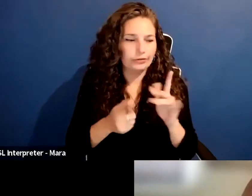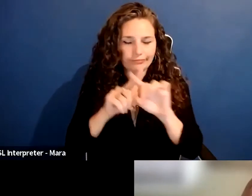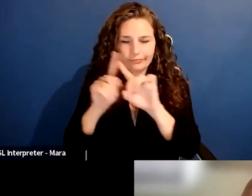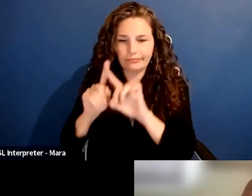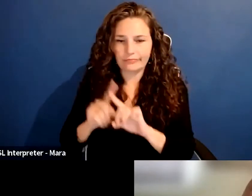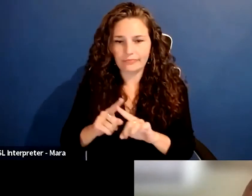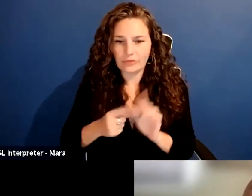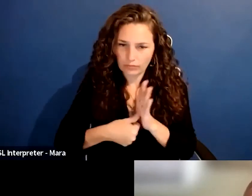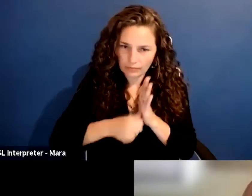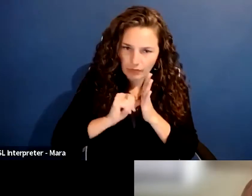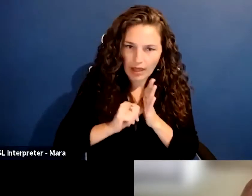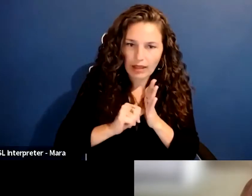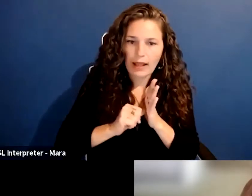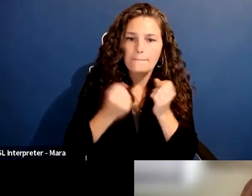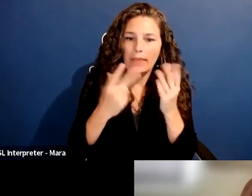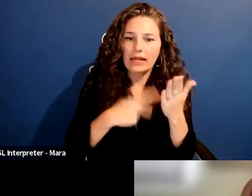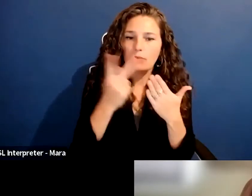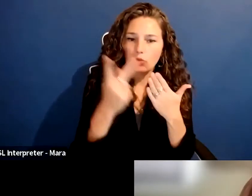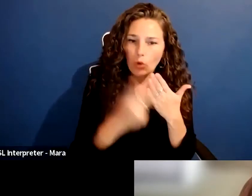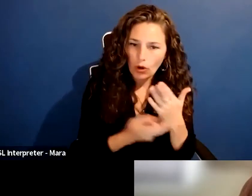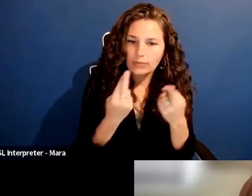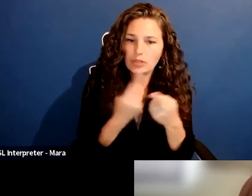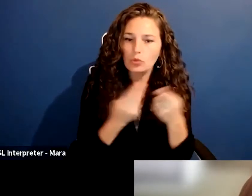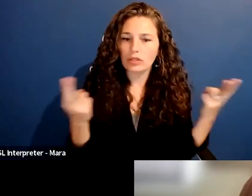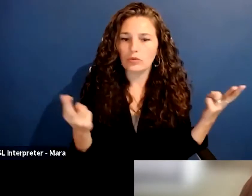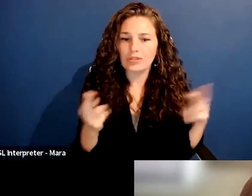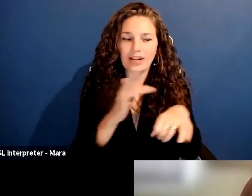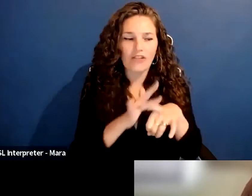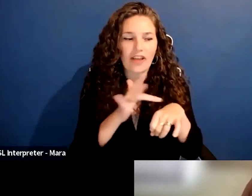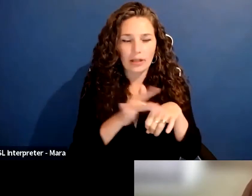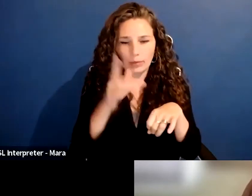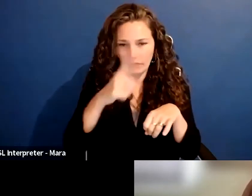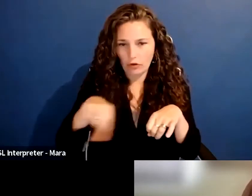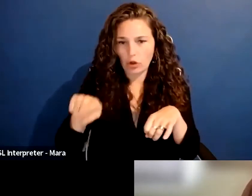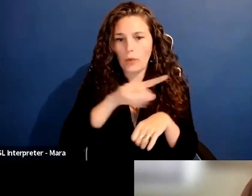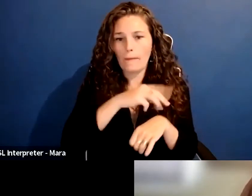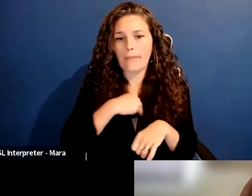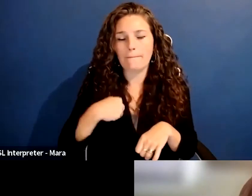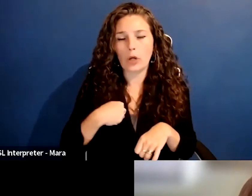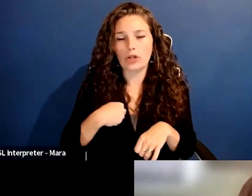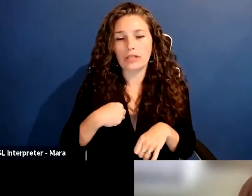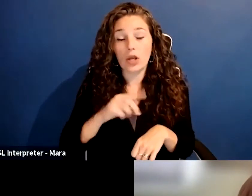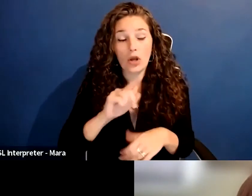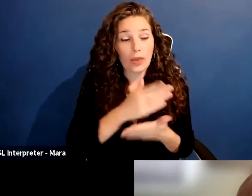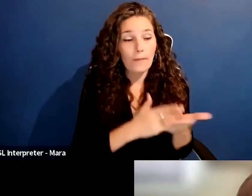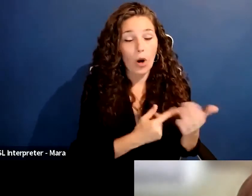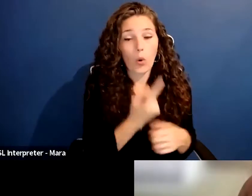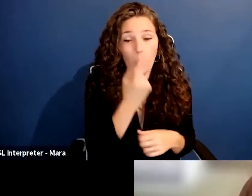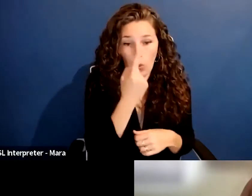and resources available to the members. In part one of Here to Help,